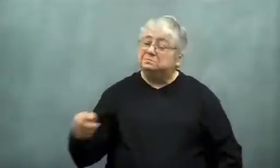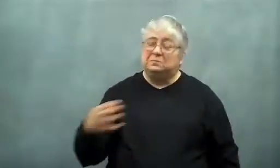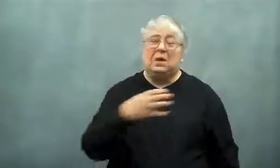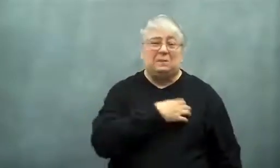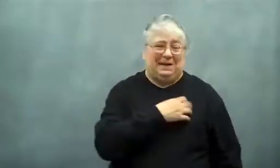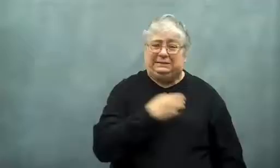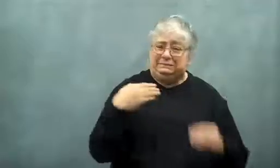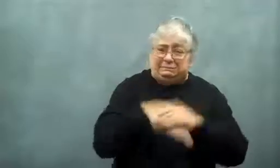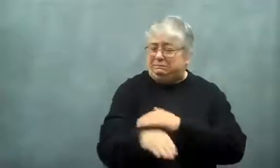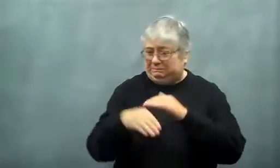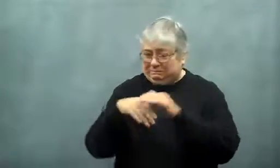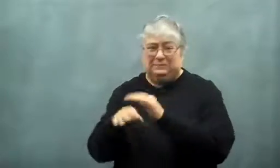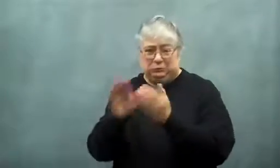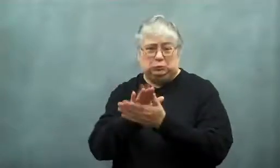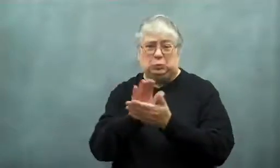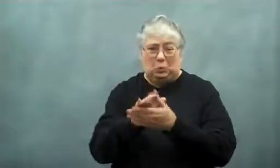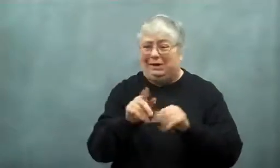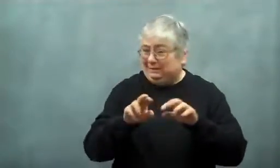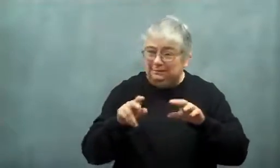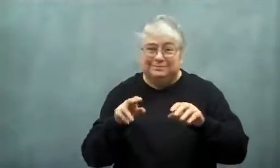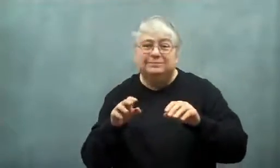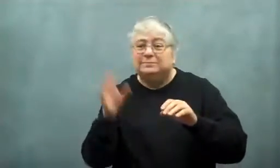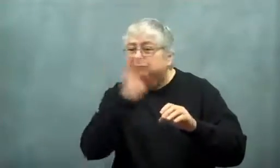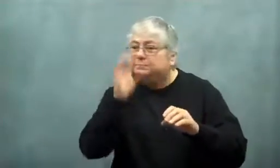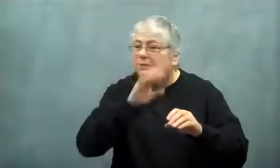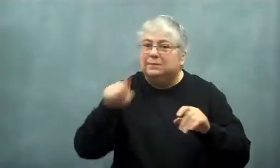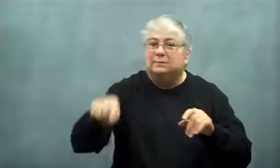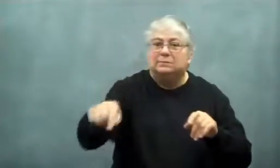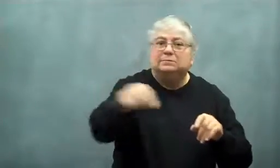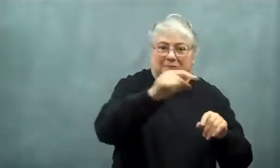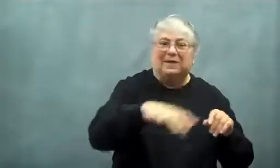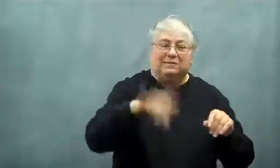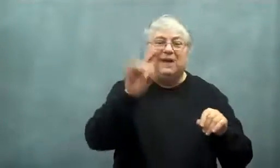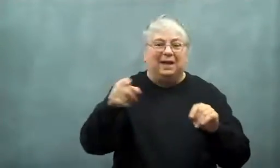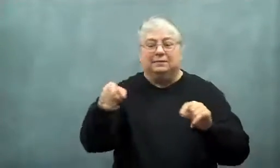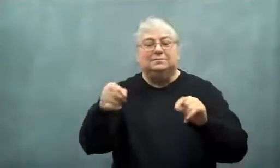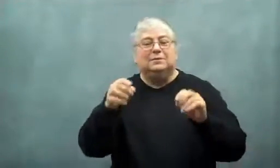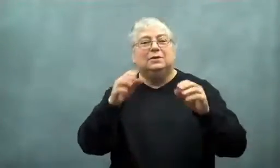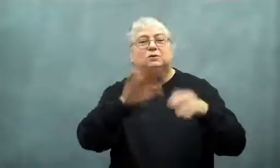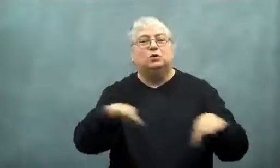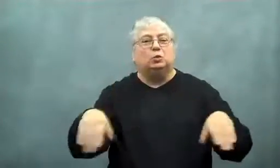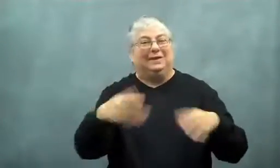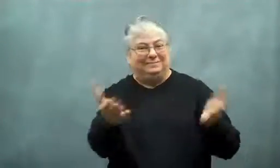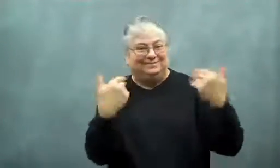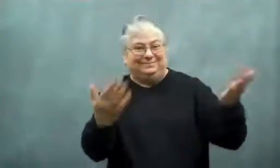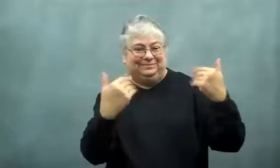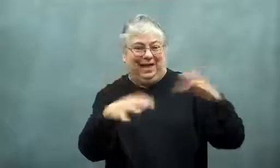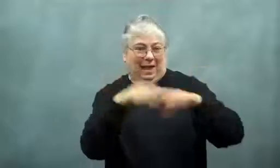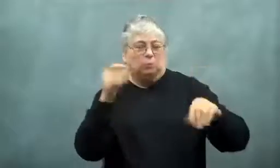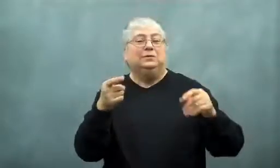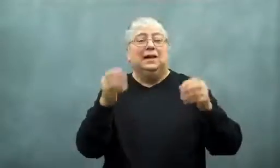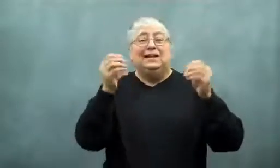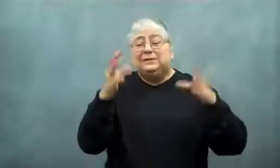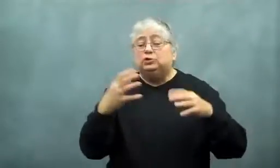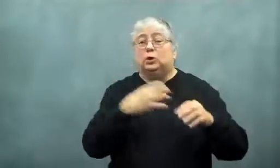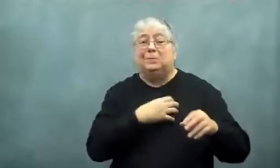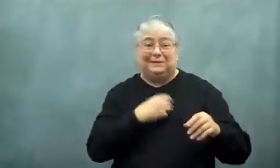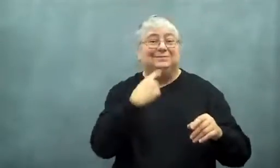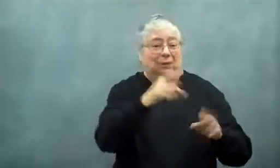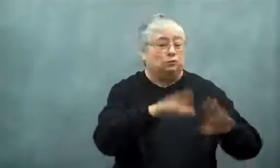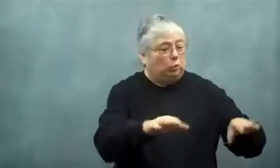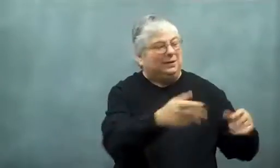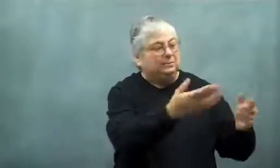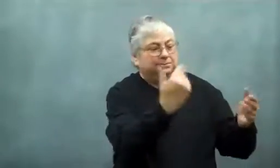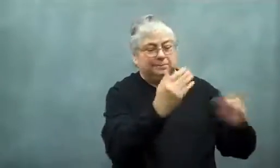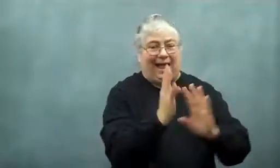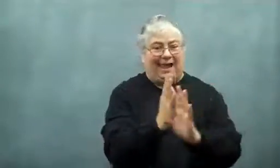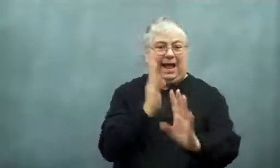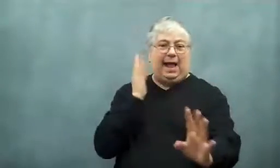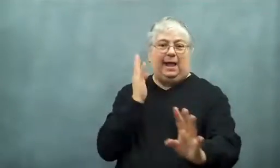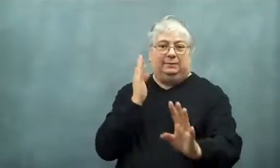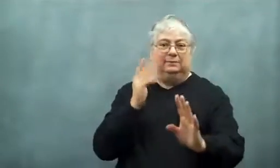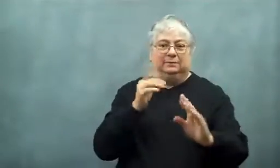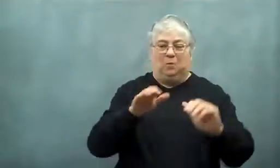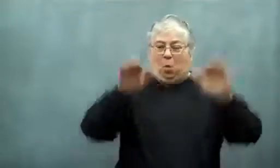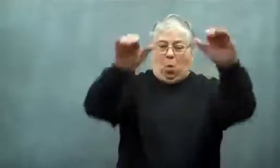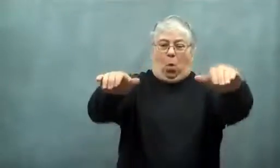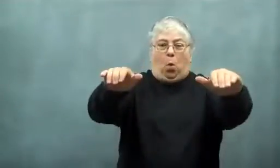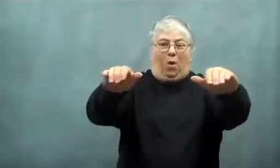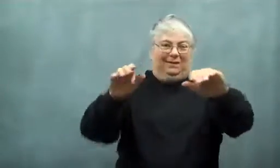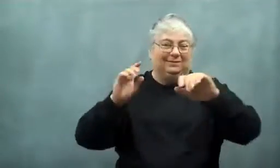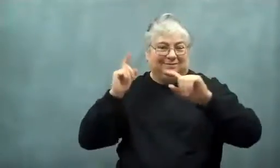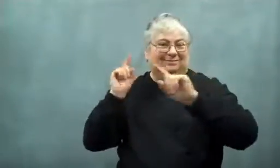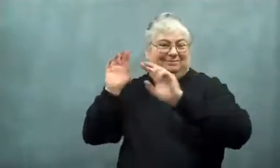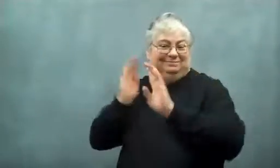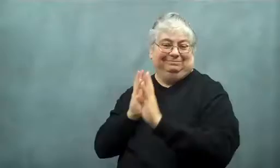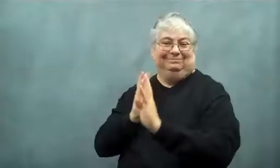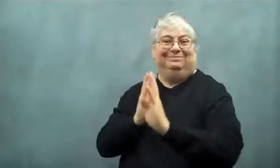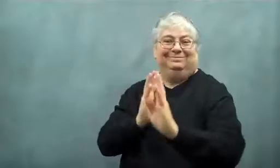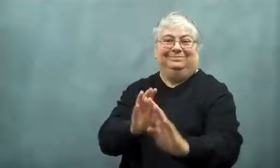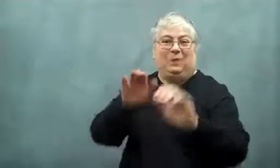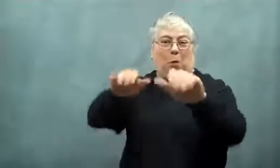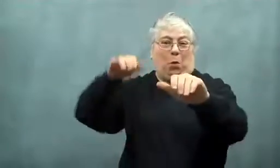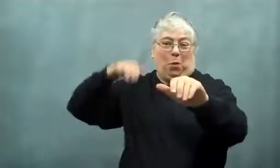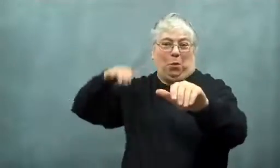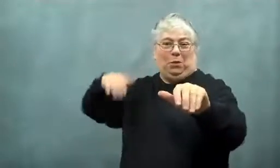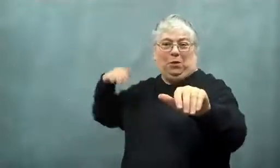Police entered the building to find the children and staff.